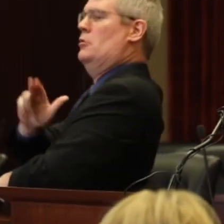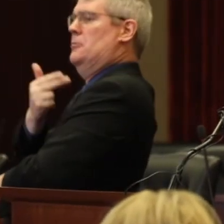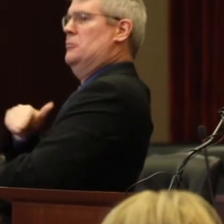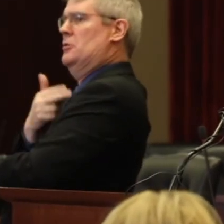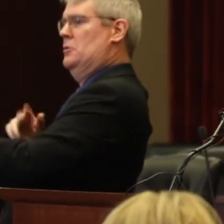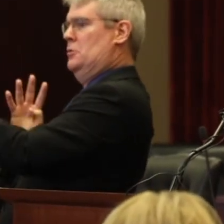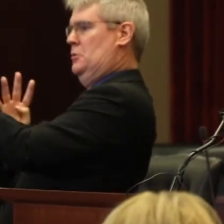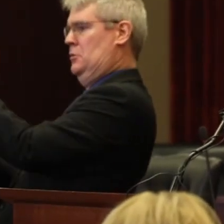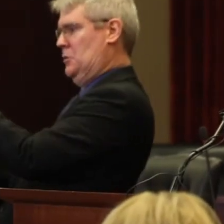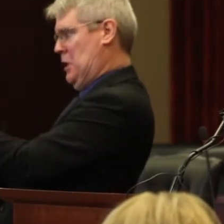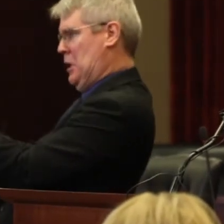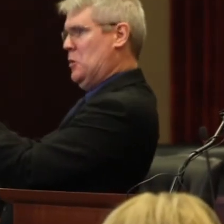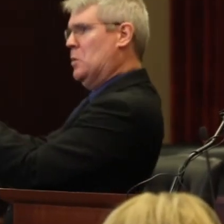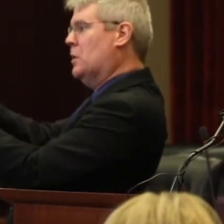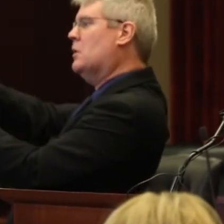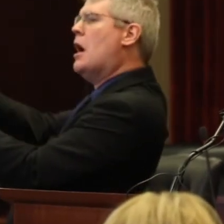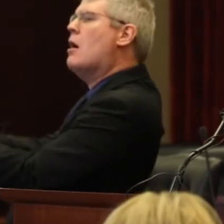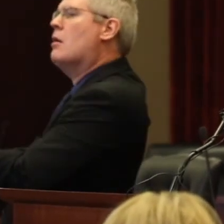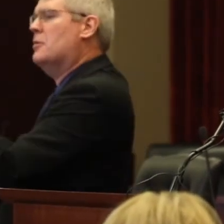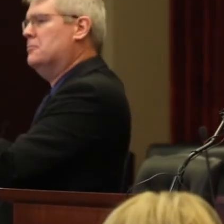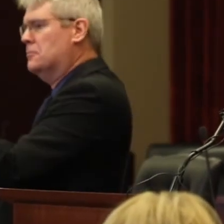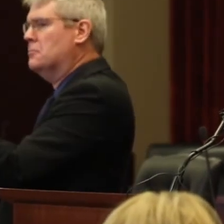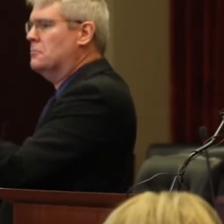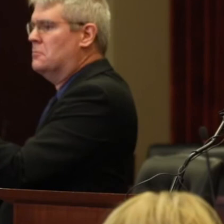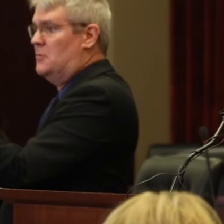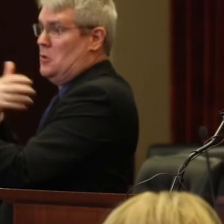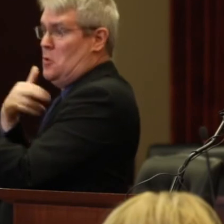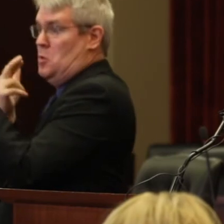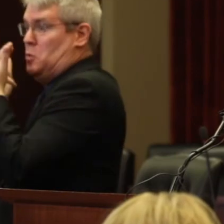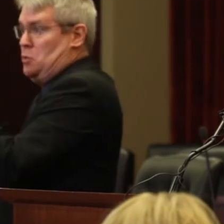We've been very happy to not be able to have good robust data on the number